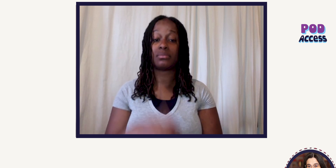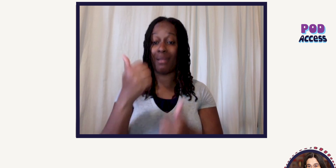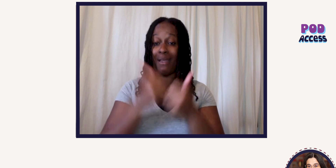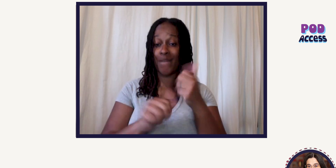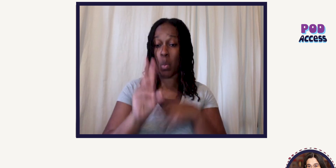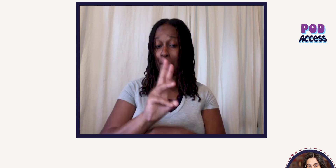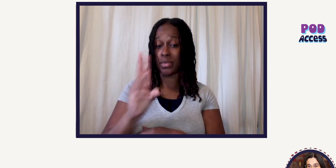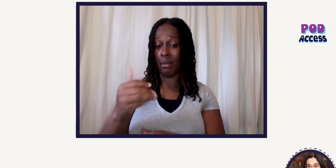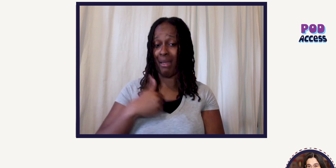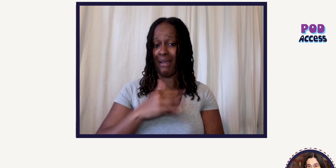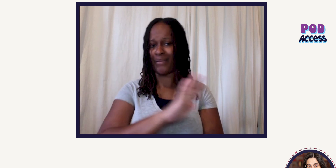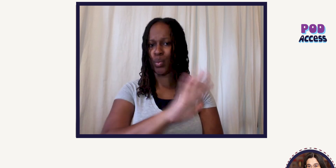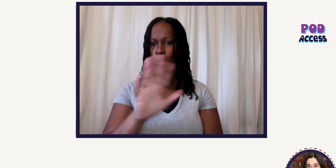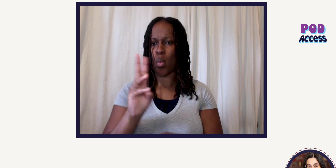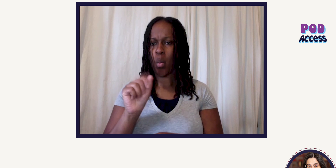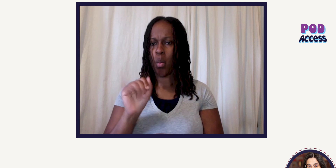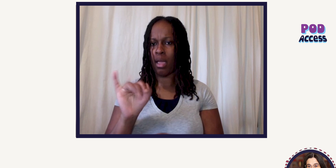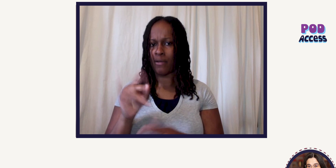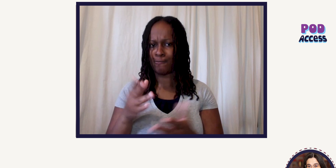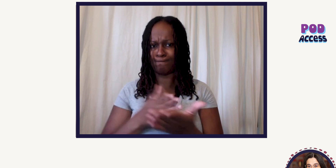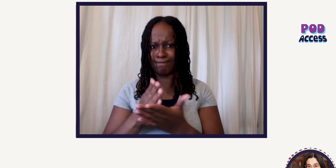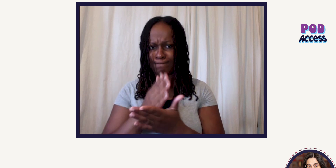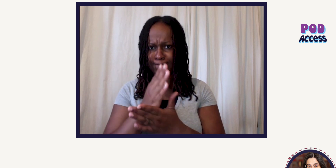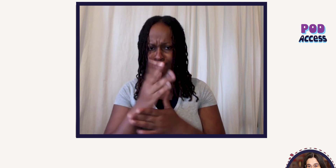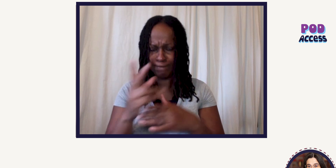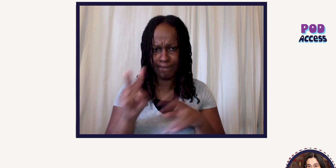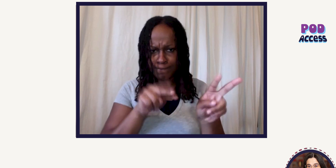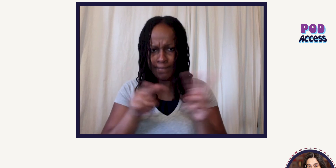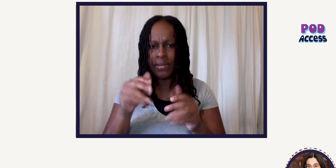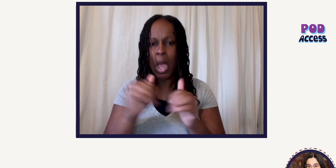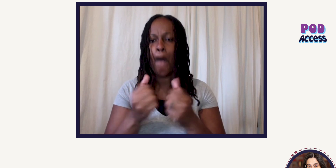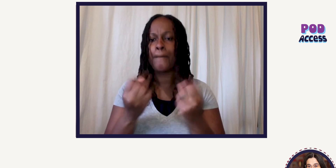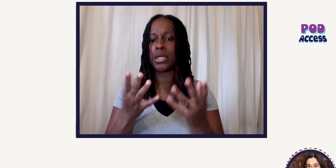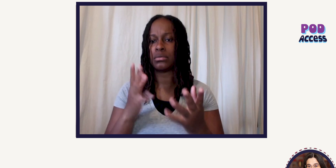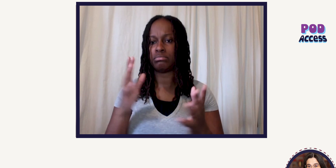Every website has a way to track how much traffic is coming into the website and from where.